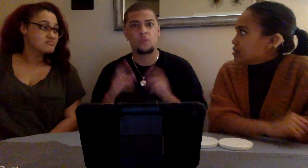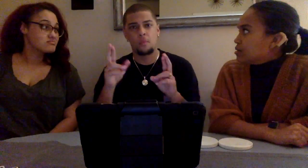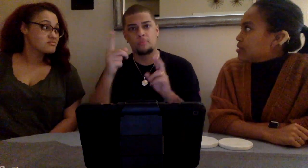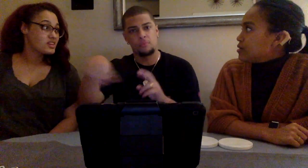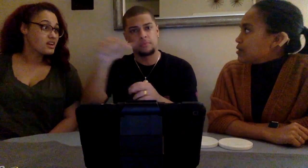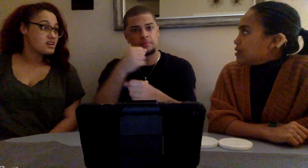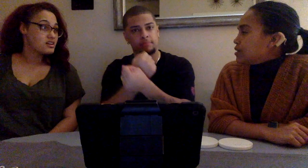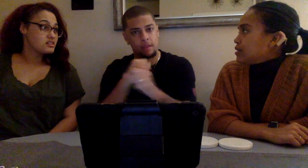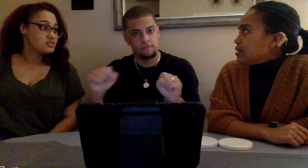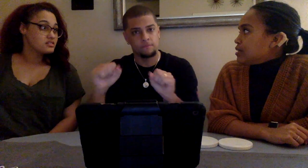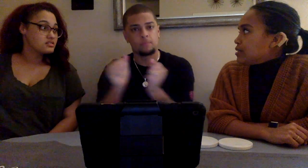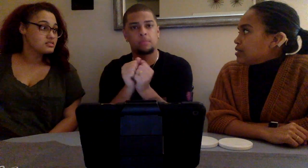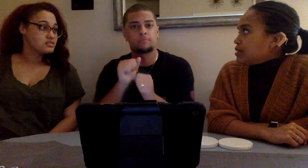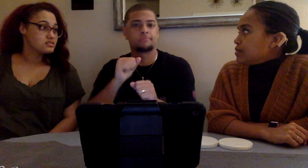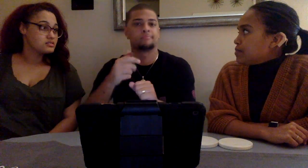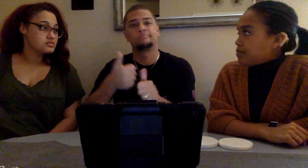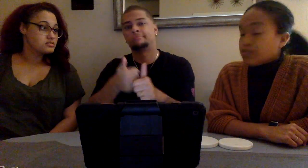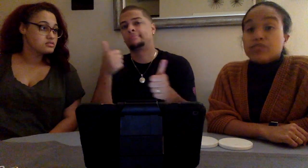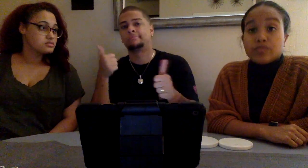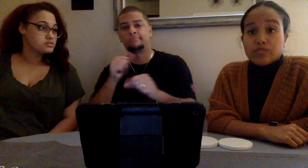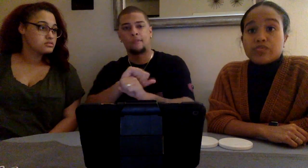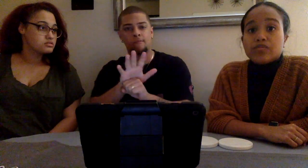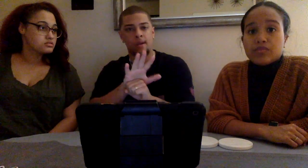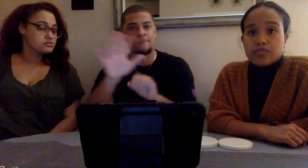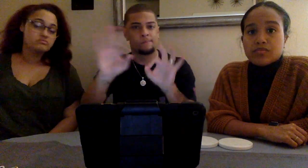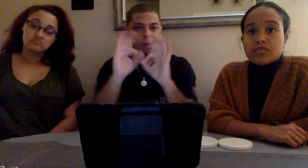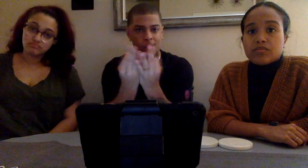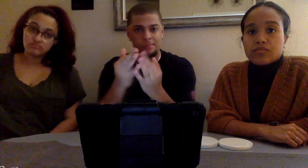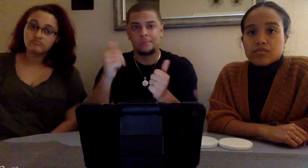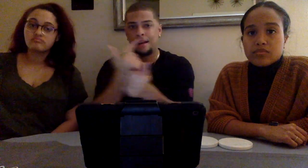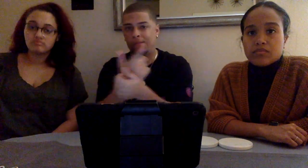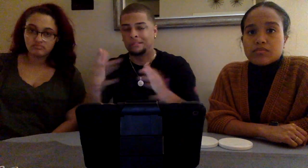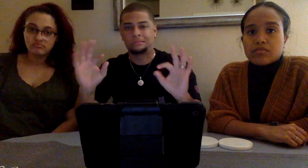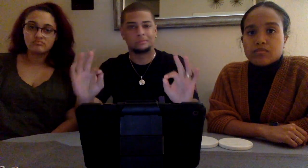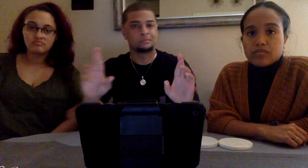Dante: We hope you are still safe from Coronavirus and your families as well!